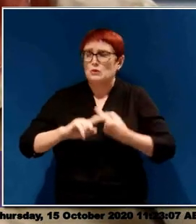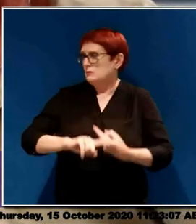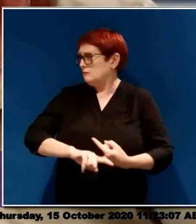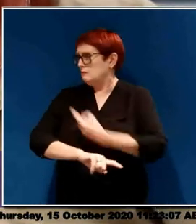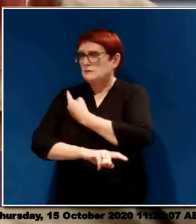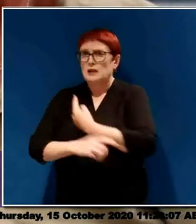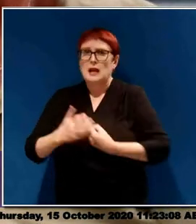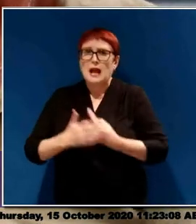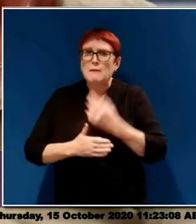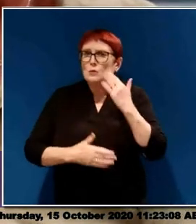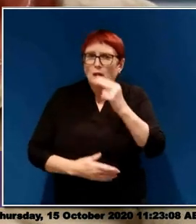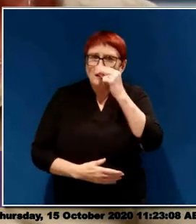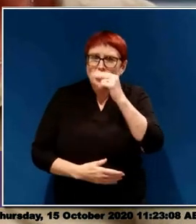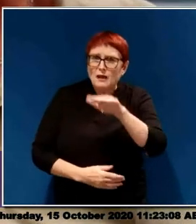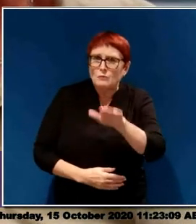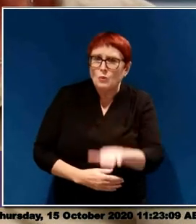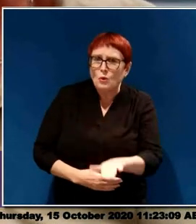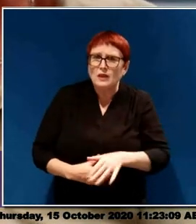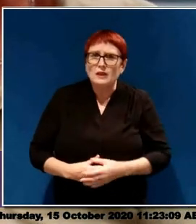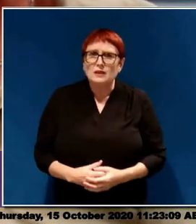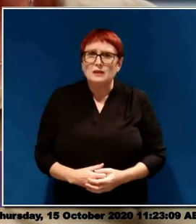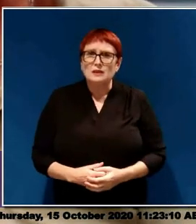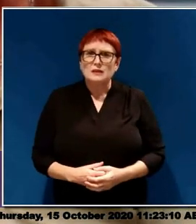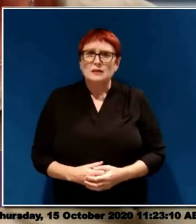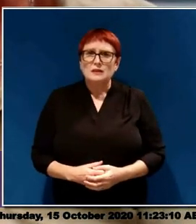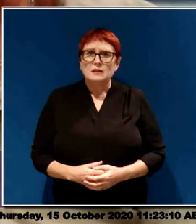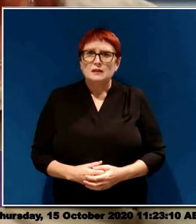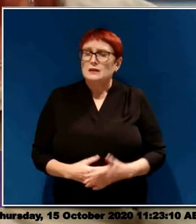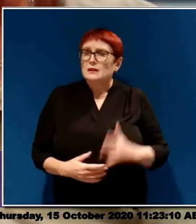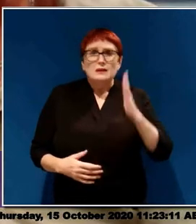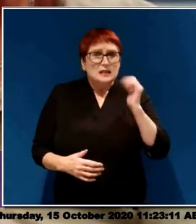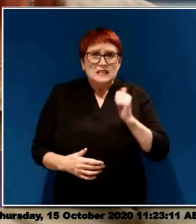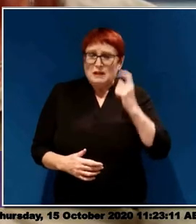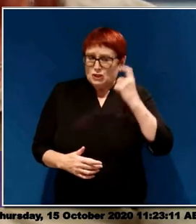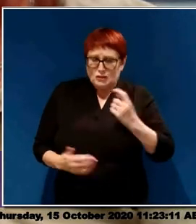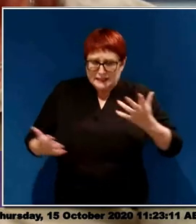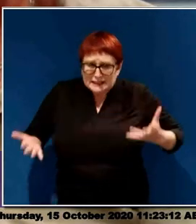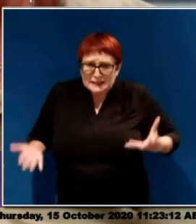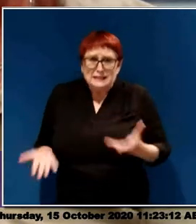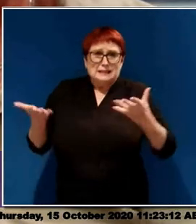matter how much we used to try to build him up when he came home, and tell him